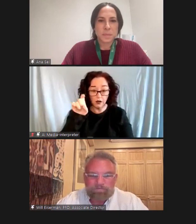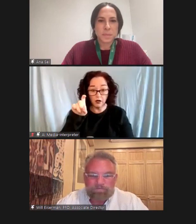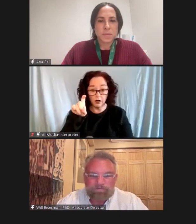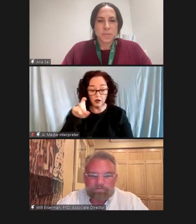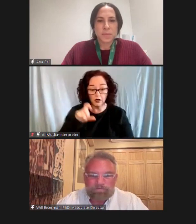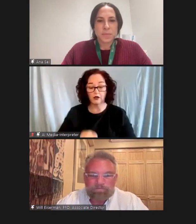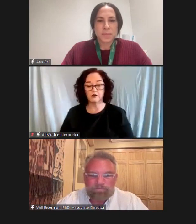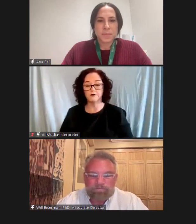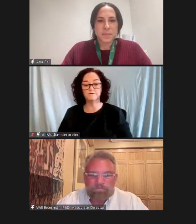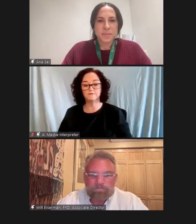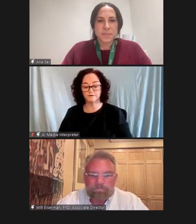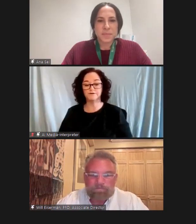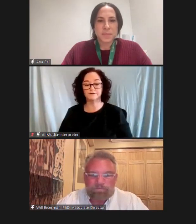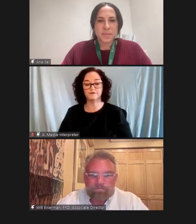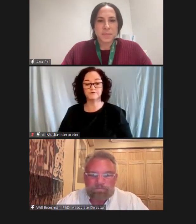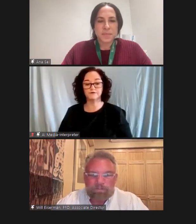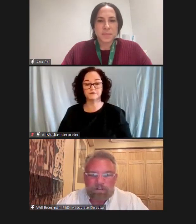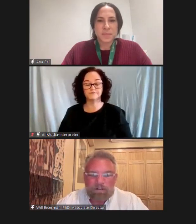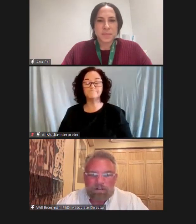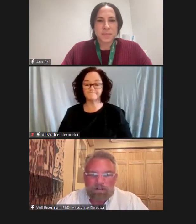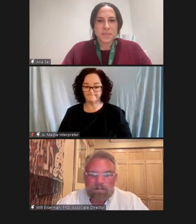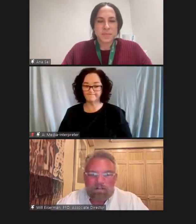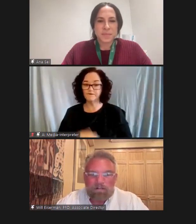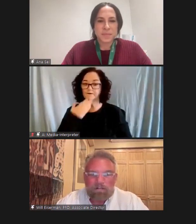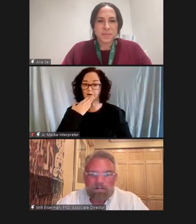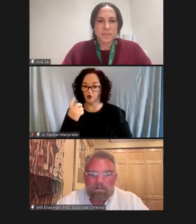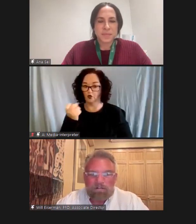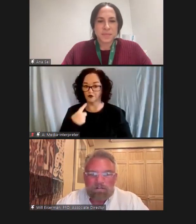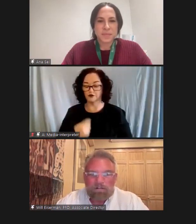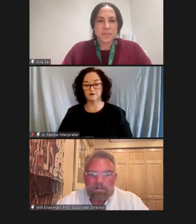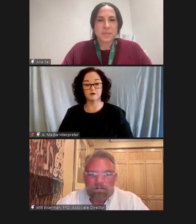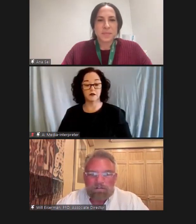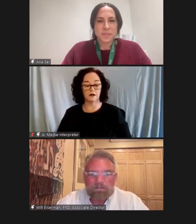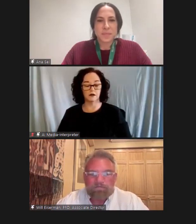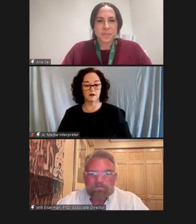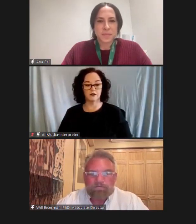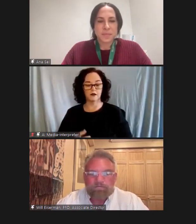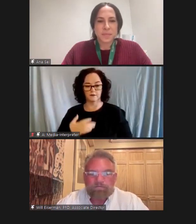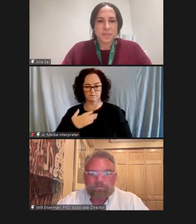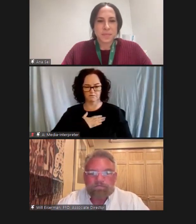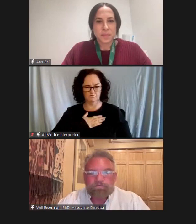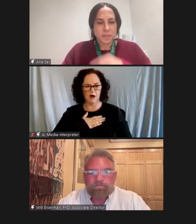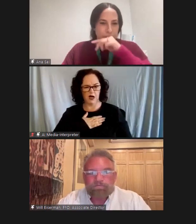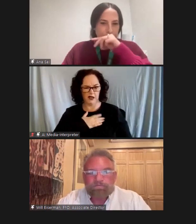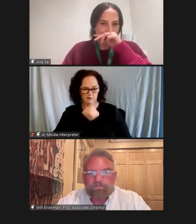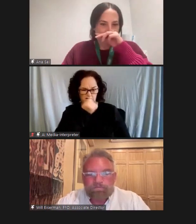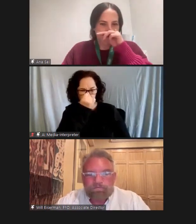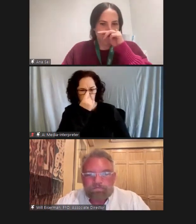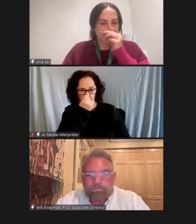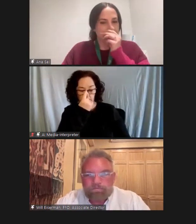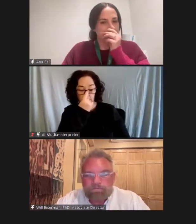here is my take on it and working with